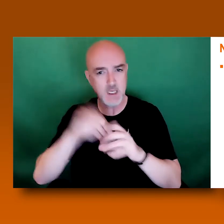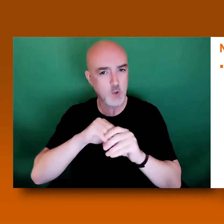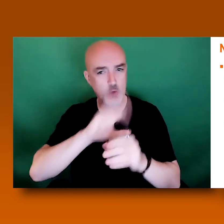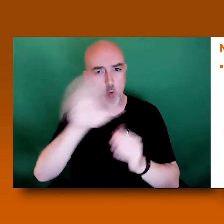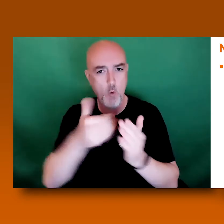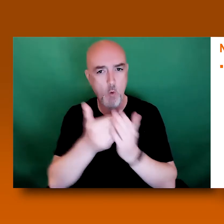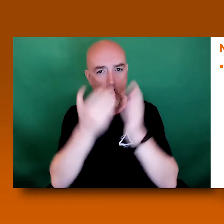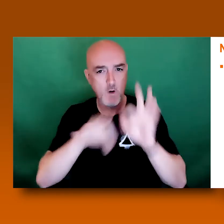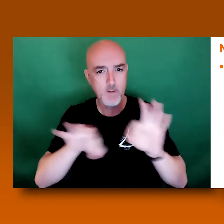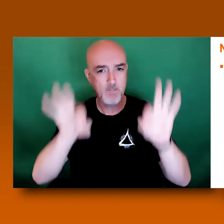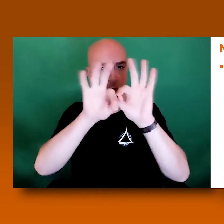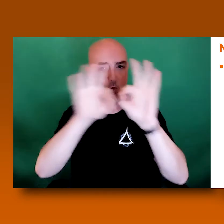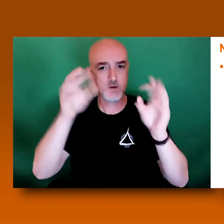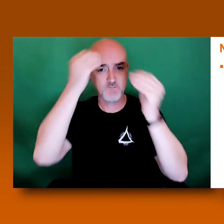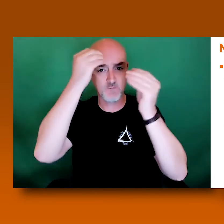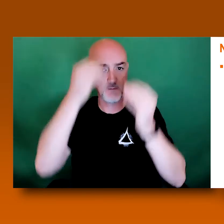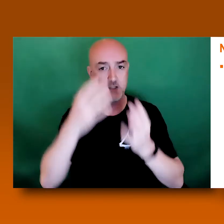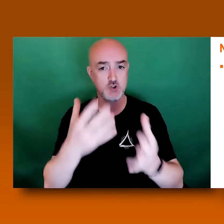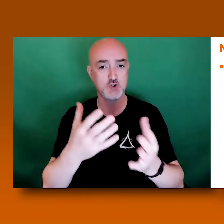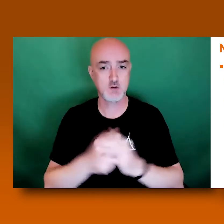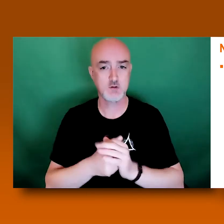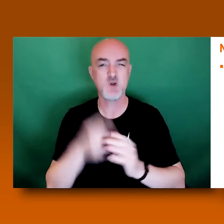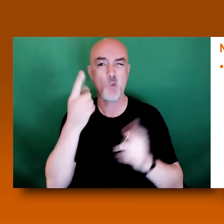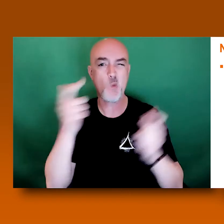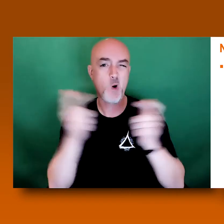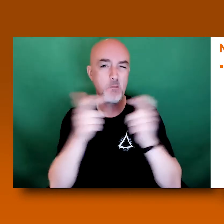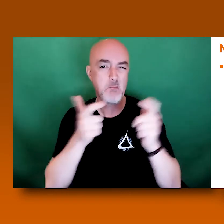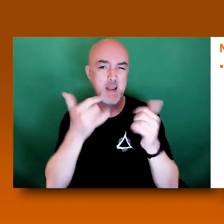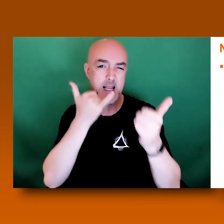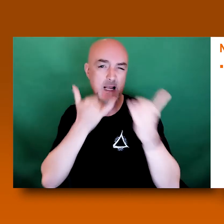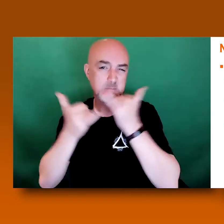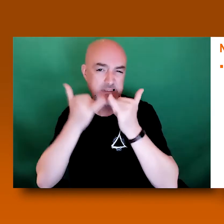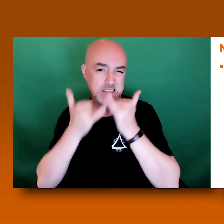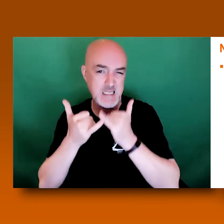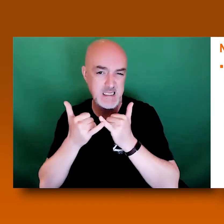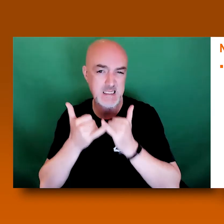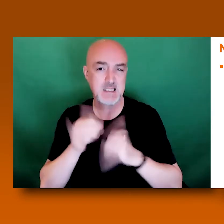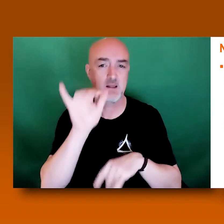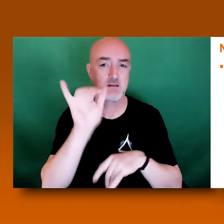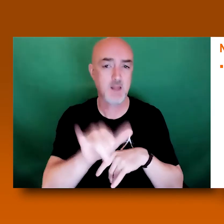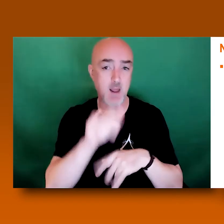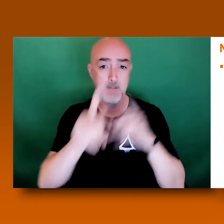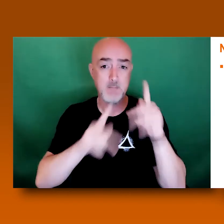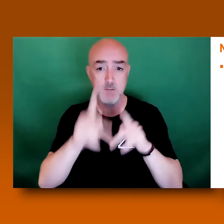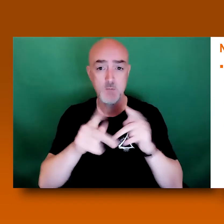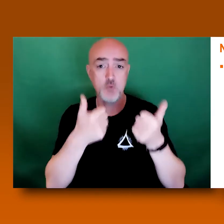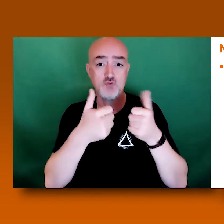Include all of those important components in the application, which, again, can be another big mistake.